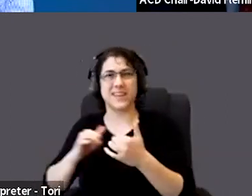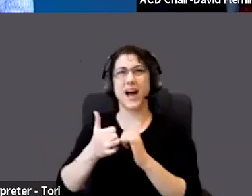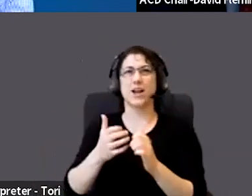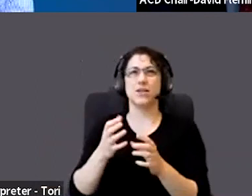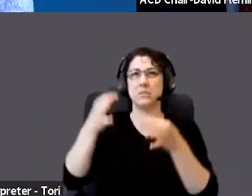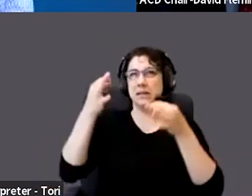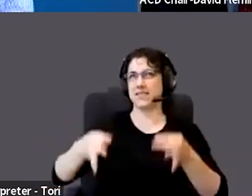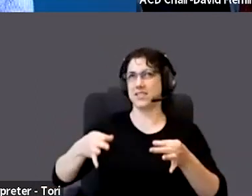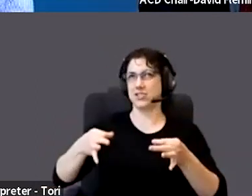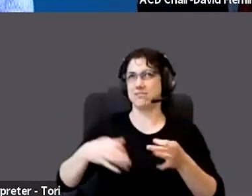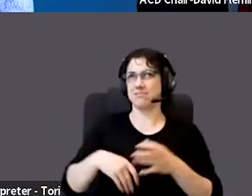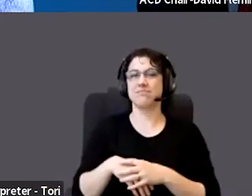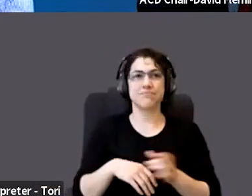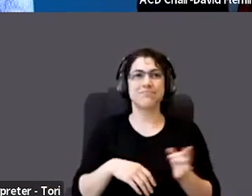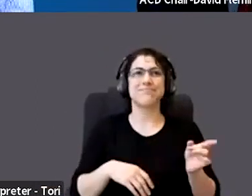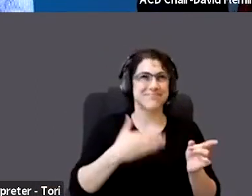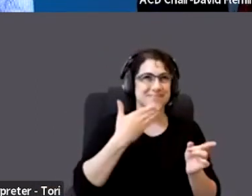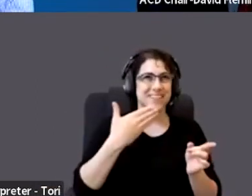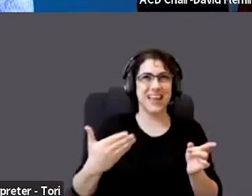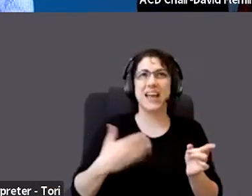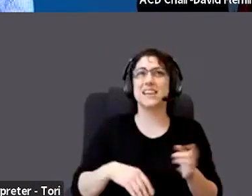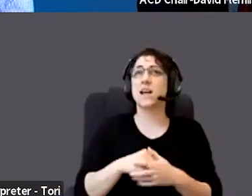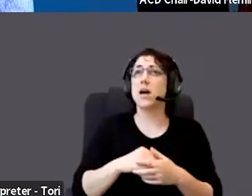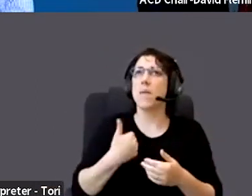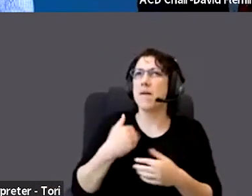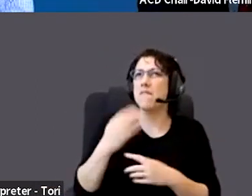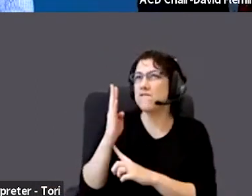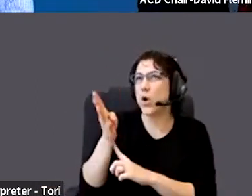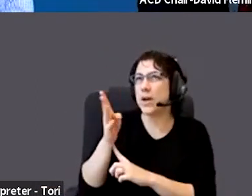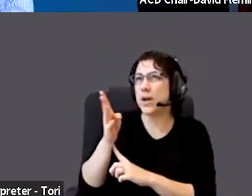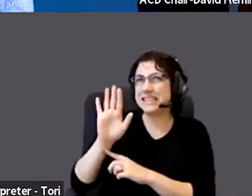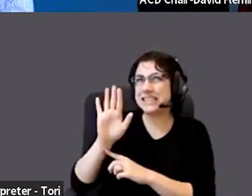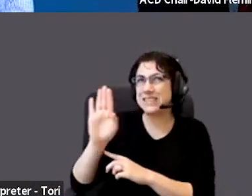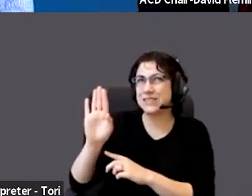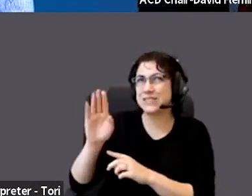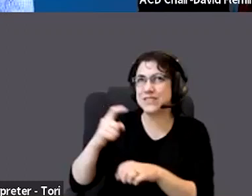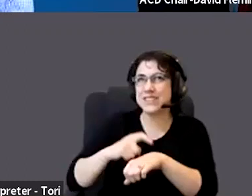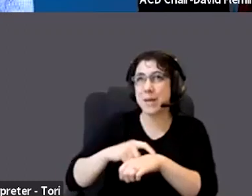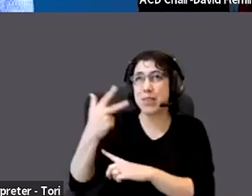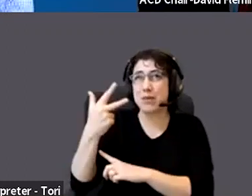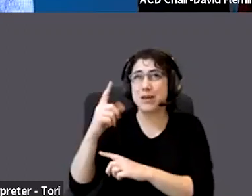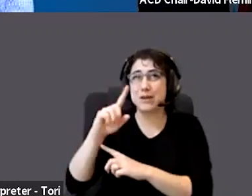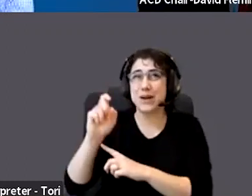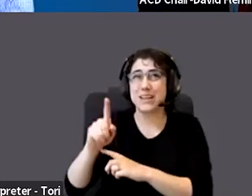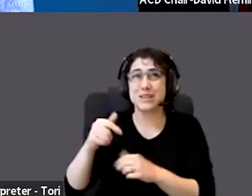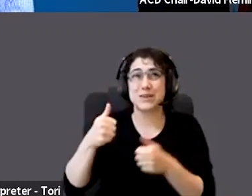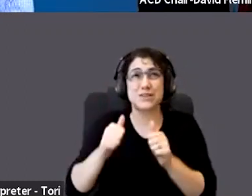Yes, thanks. We have about four more minutes of Barbara's time here, and three questions. So if we could try to do them quickly.